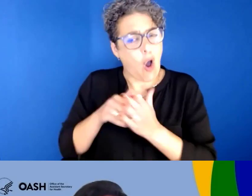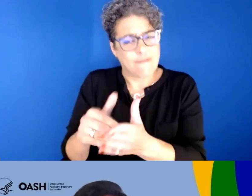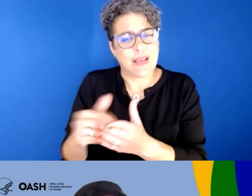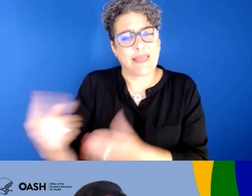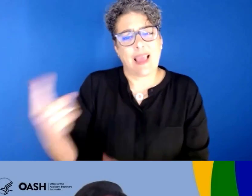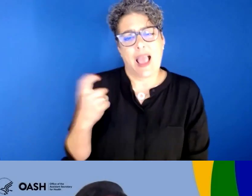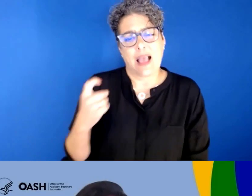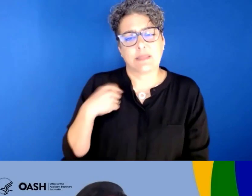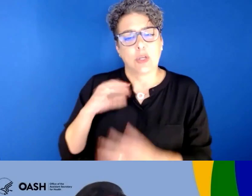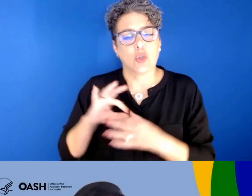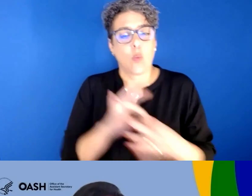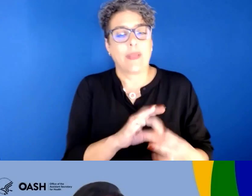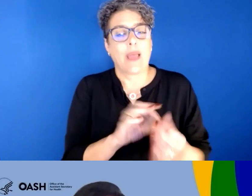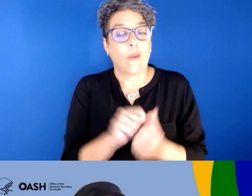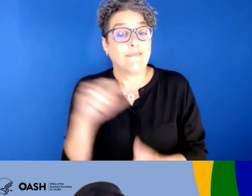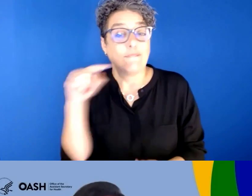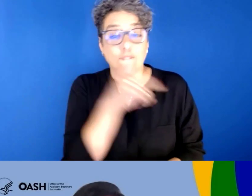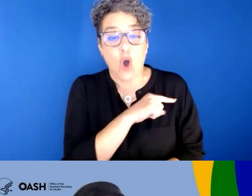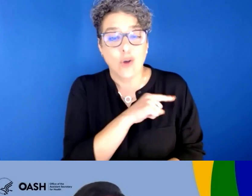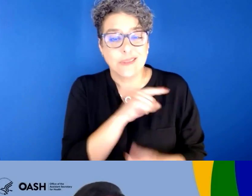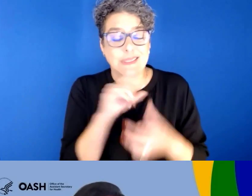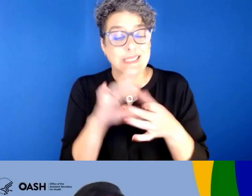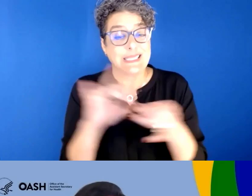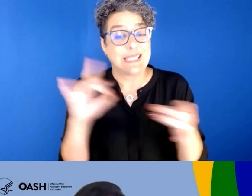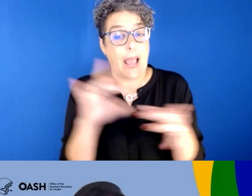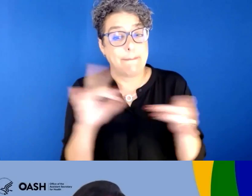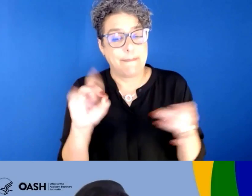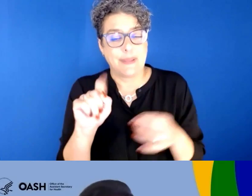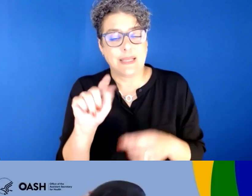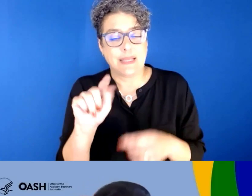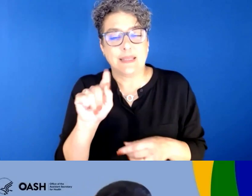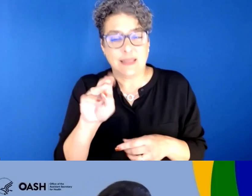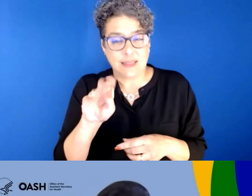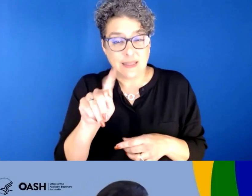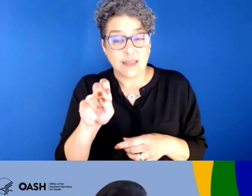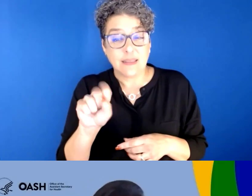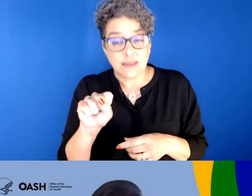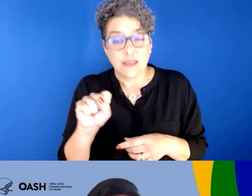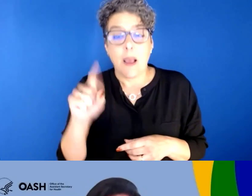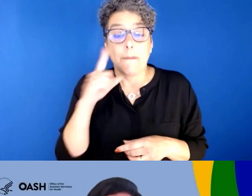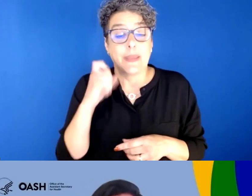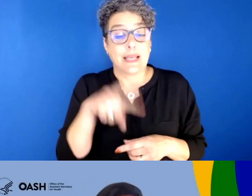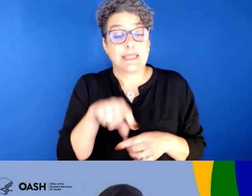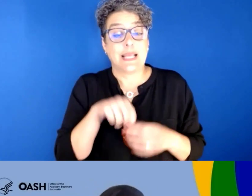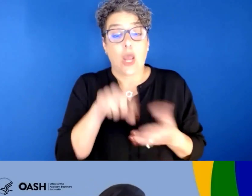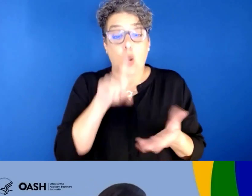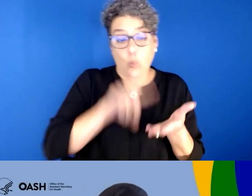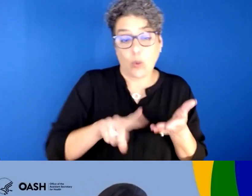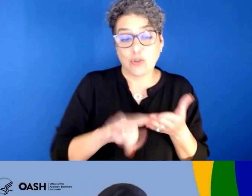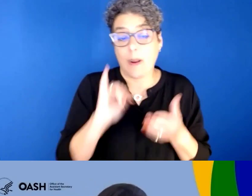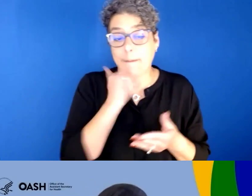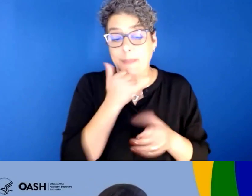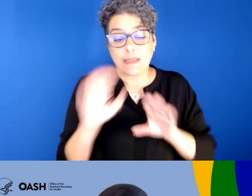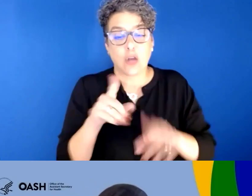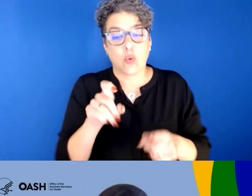to false statements because, again, the research misconduct, they have to determine who actually committed the research misconduct,